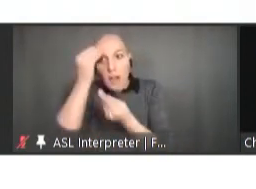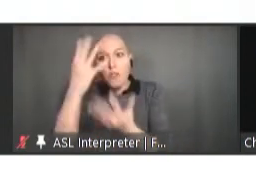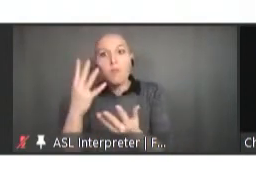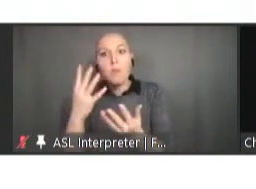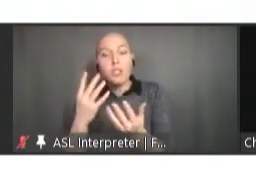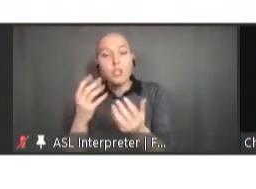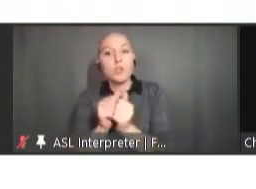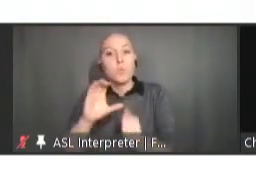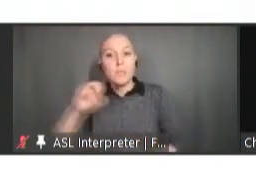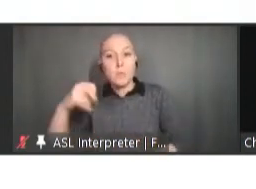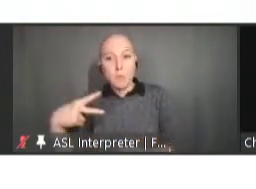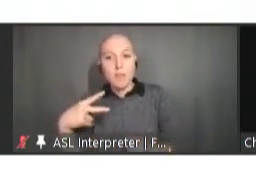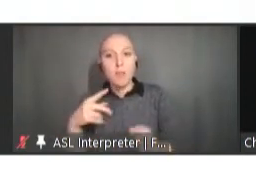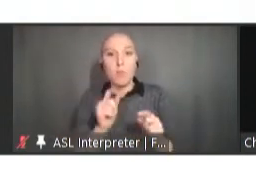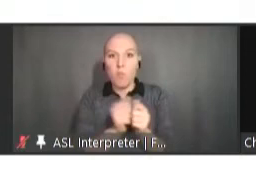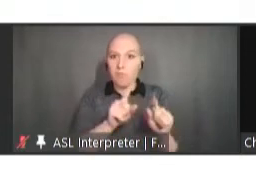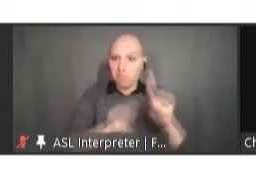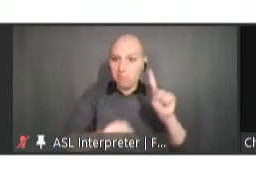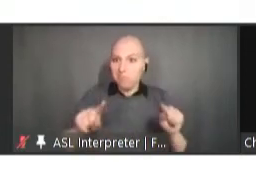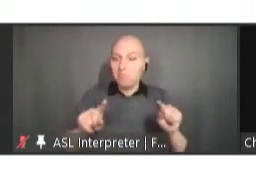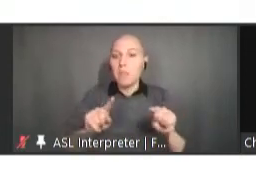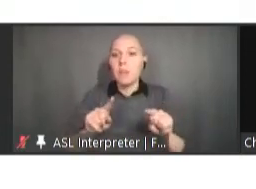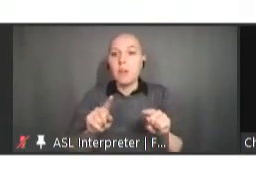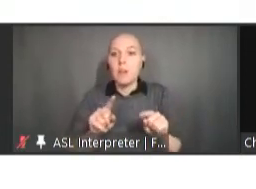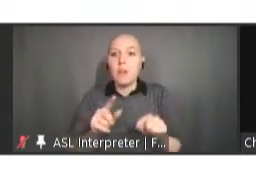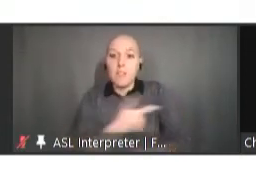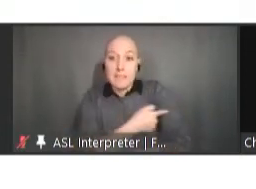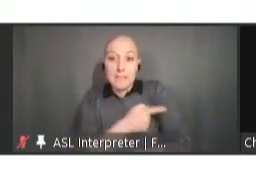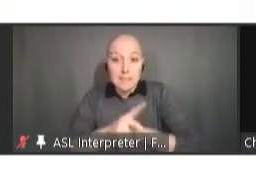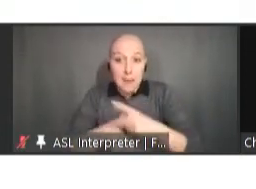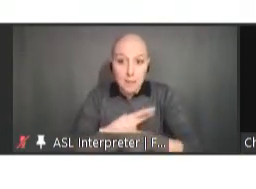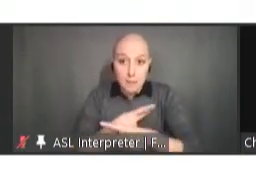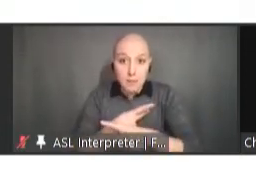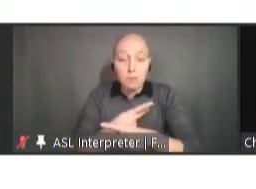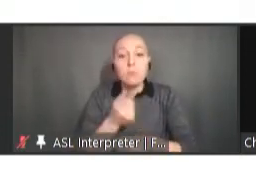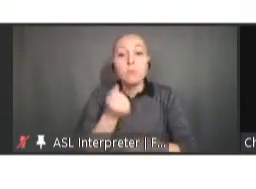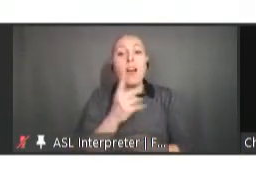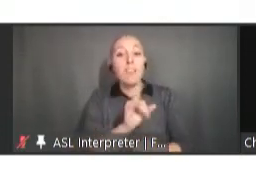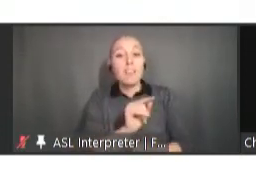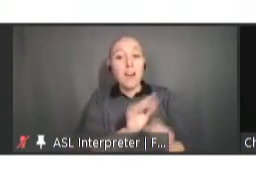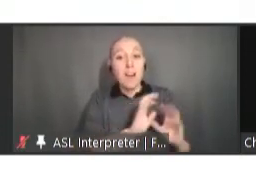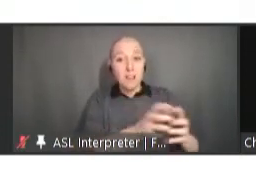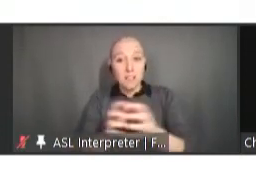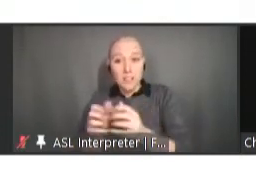An analysis of combined datasets across the three platforms will also inform on a consistency